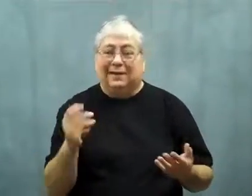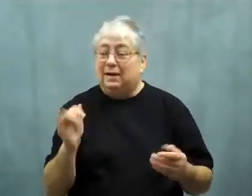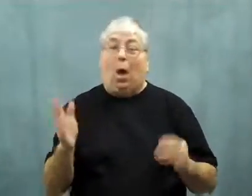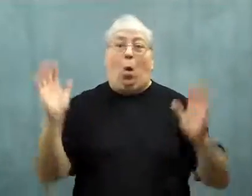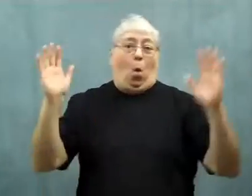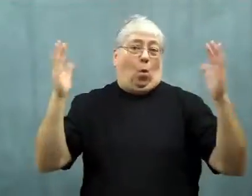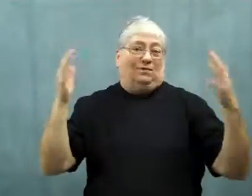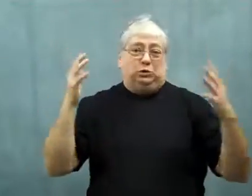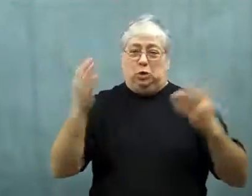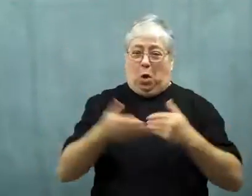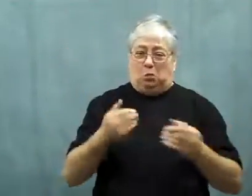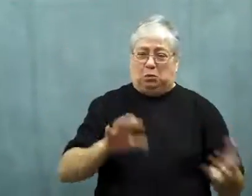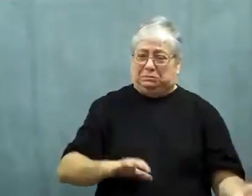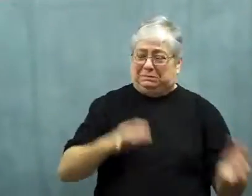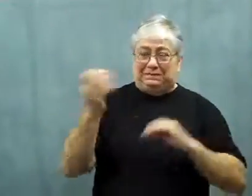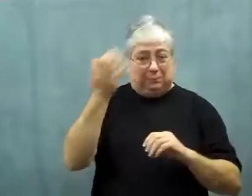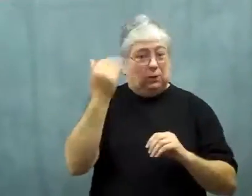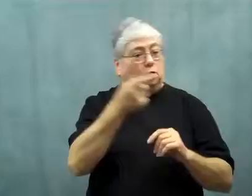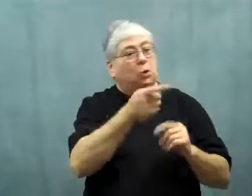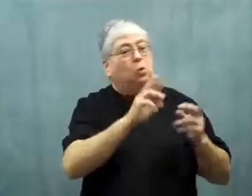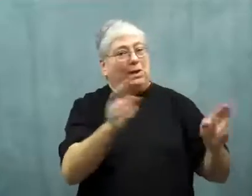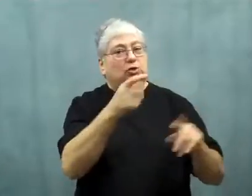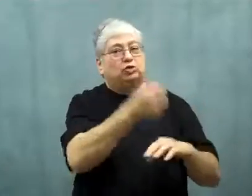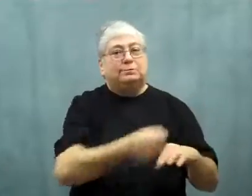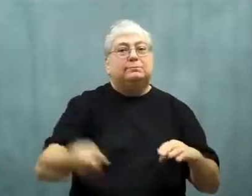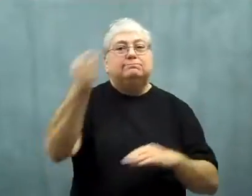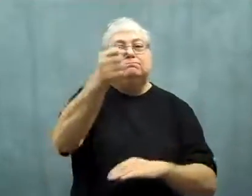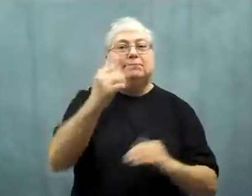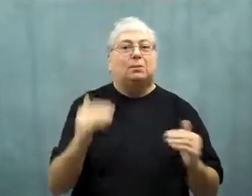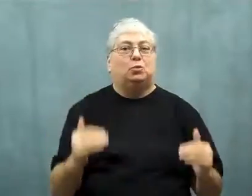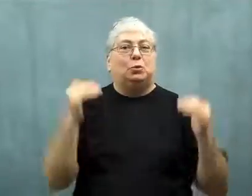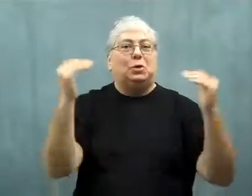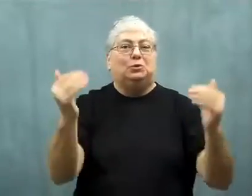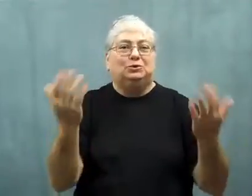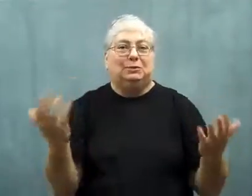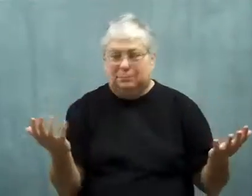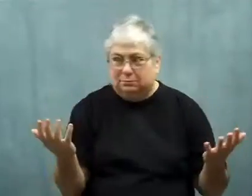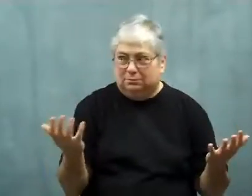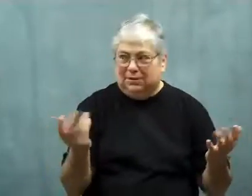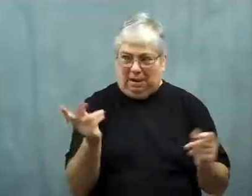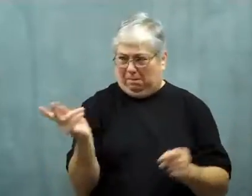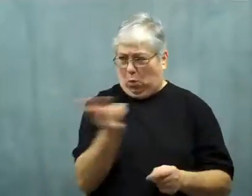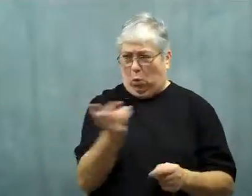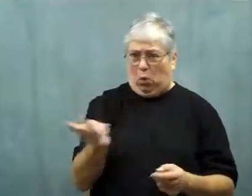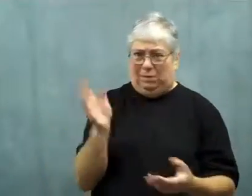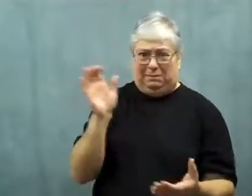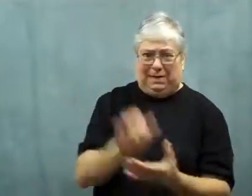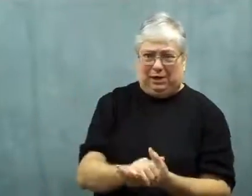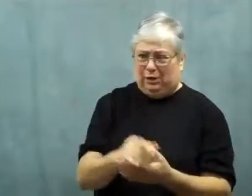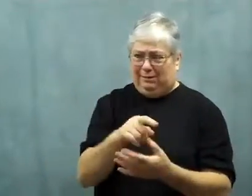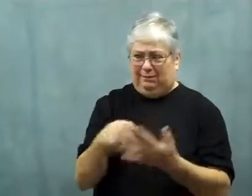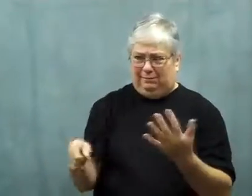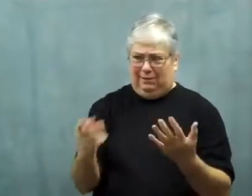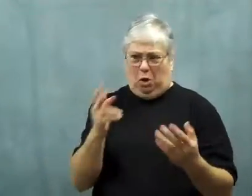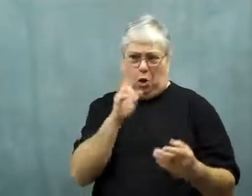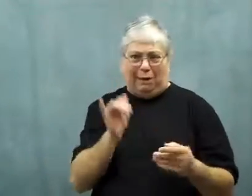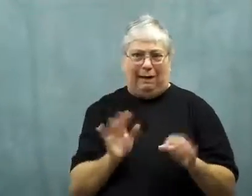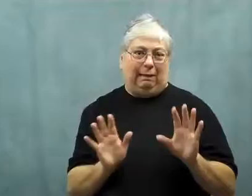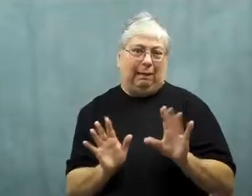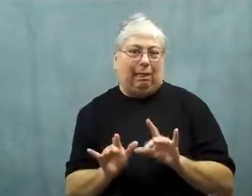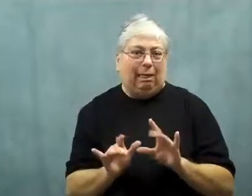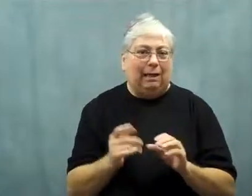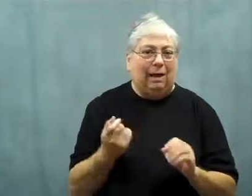That nearly derailed Allen's pending promotion.